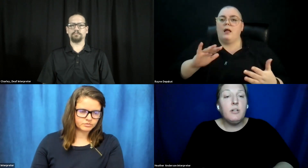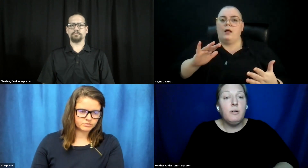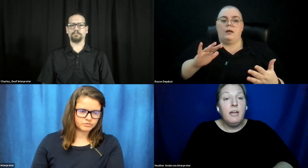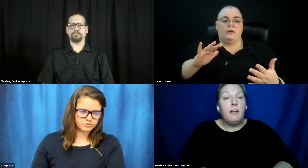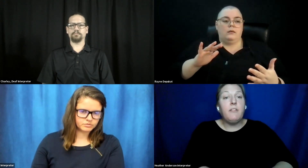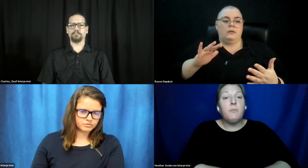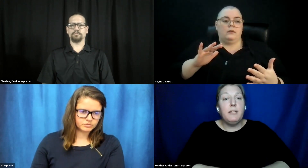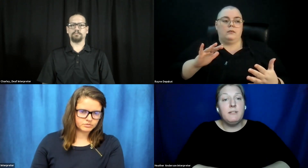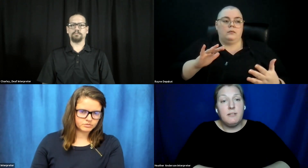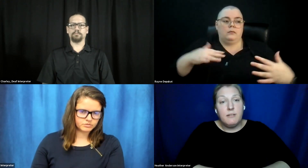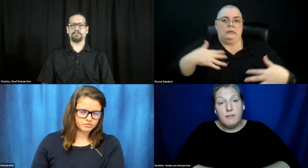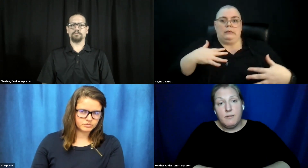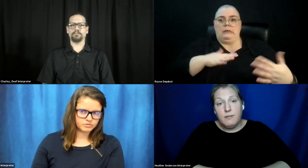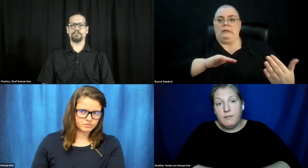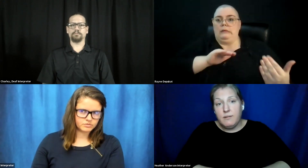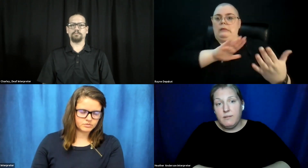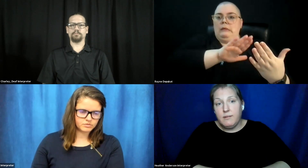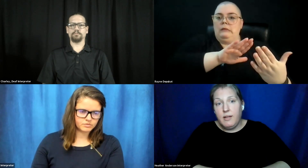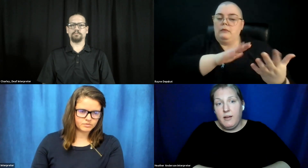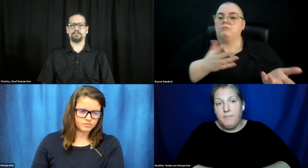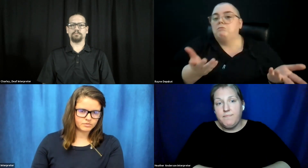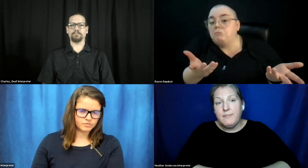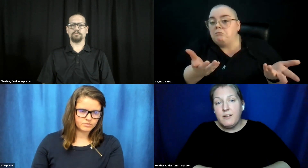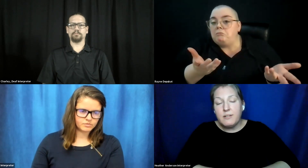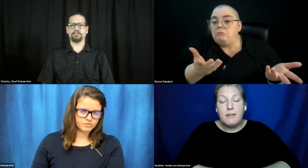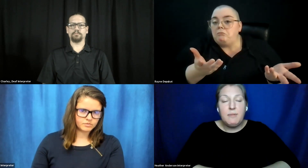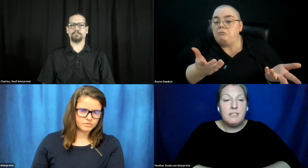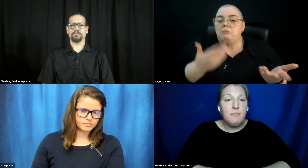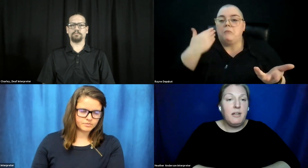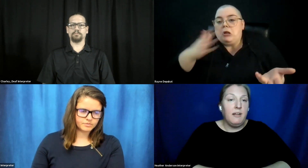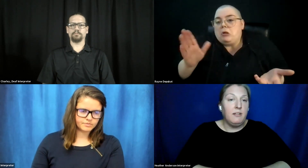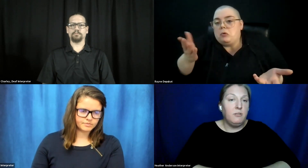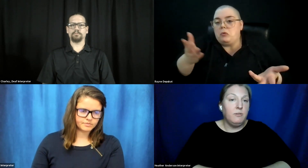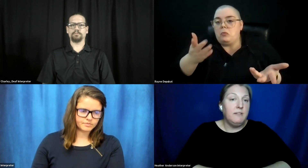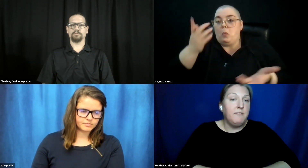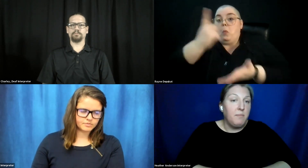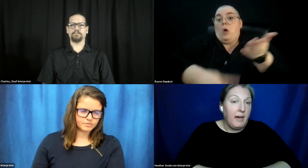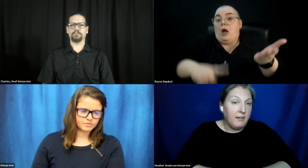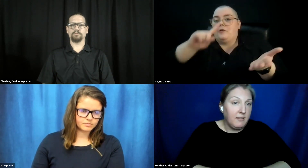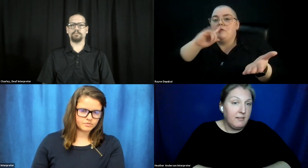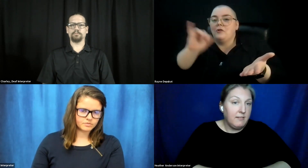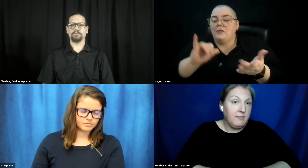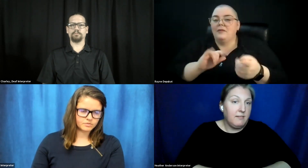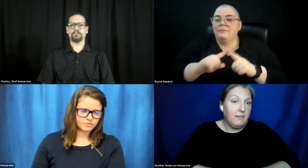Also, in other ways, can be intimidating to leave feedback.